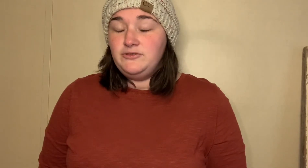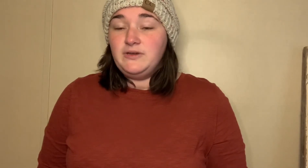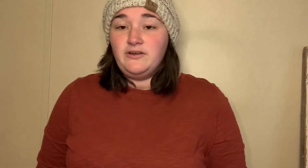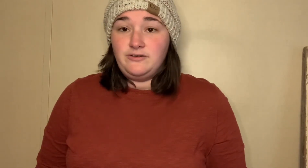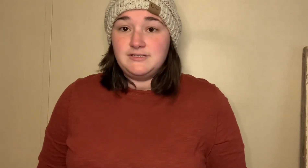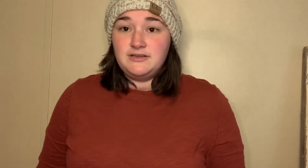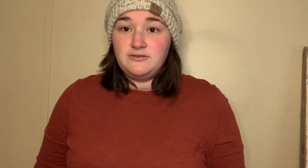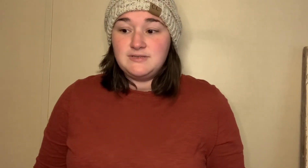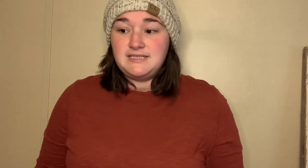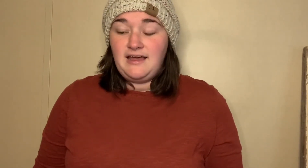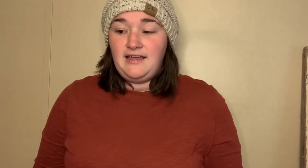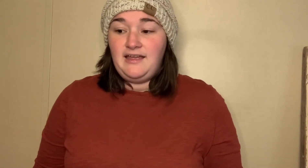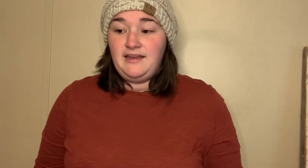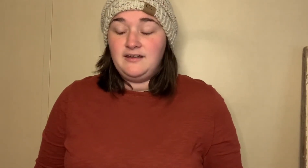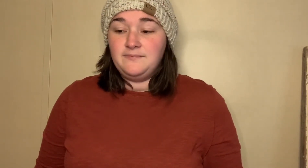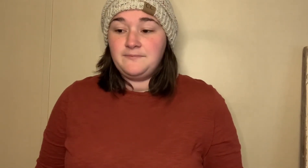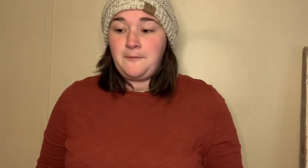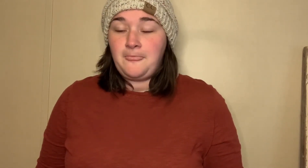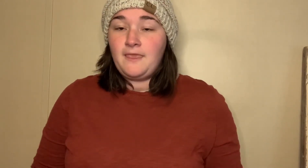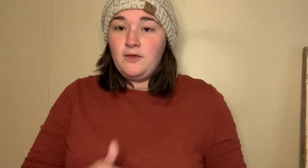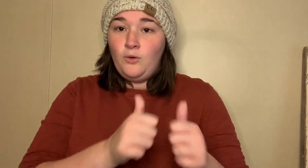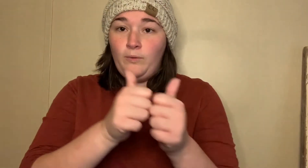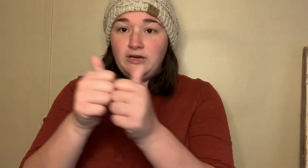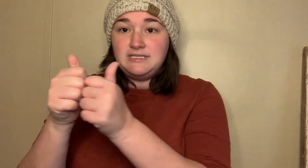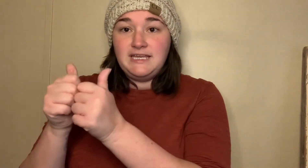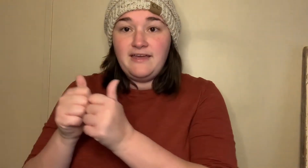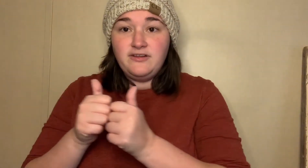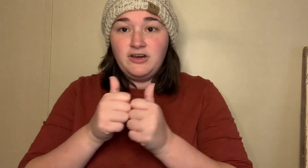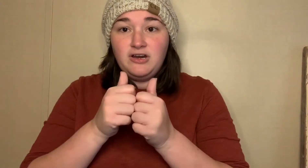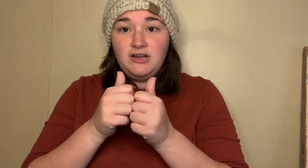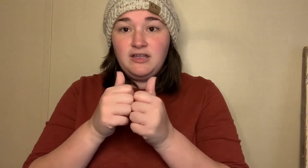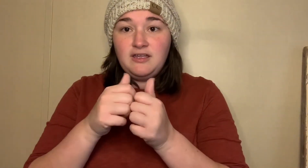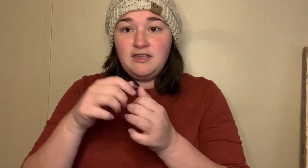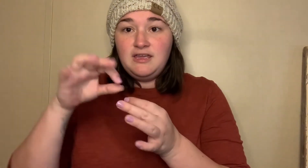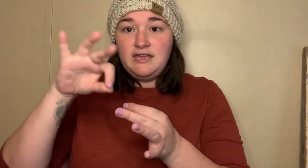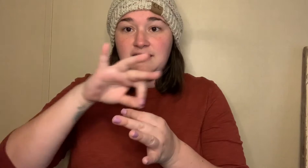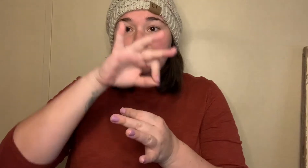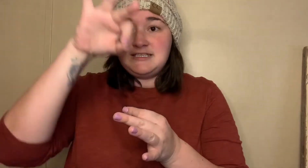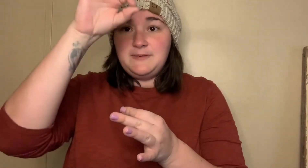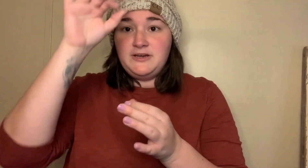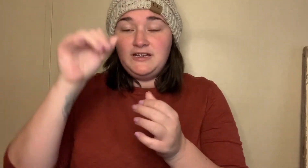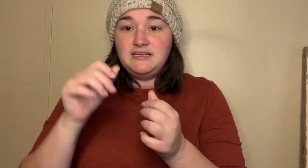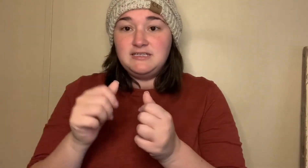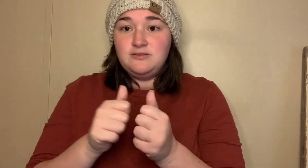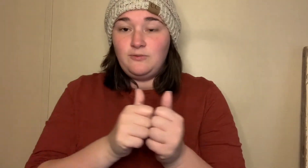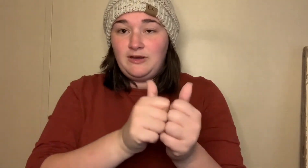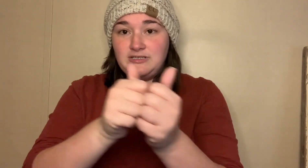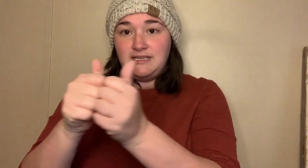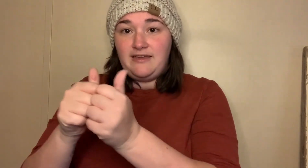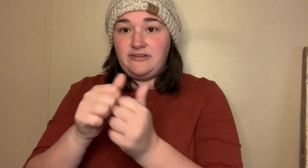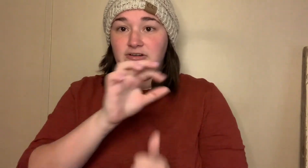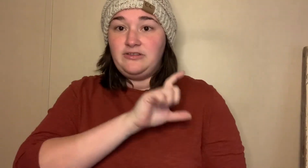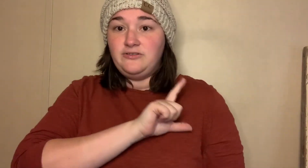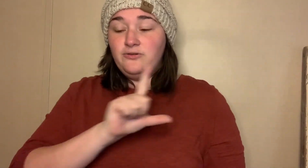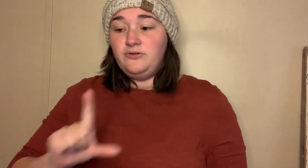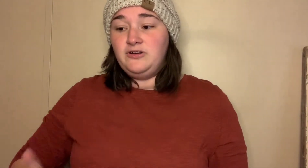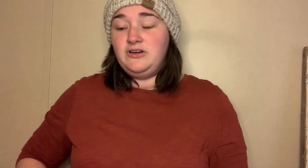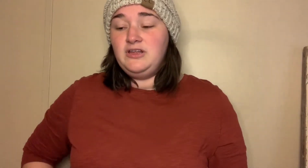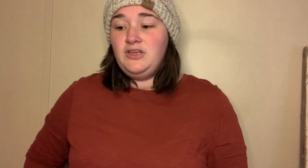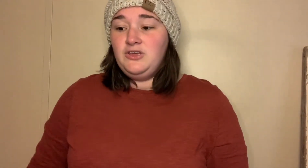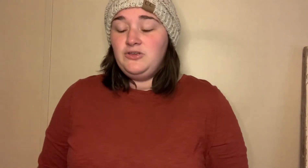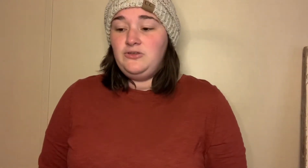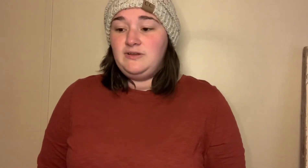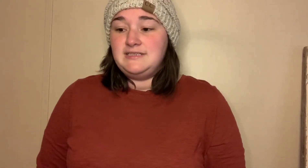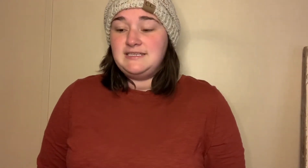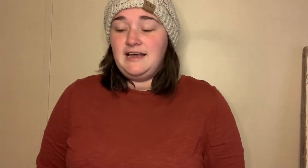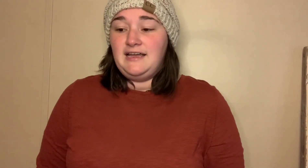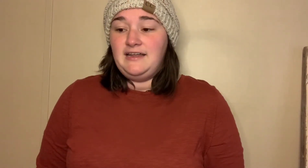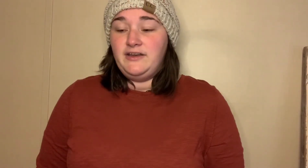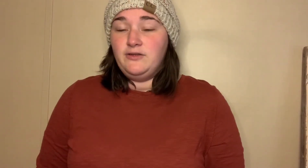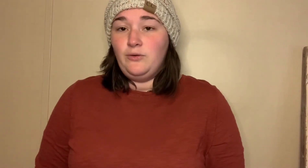you can also sign we're together in the spirit we are together in the lord you could sign